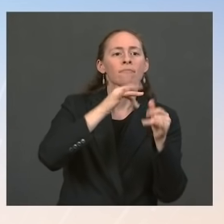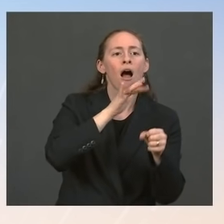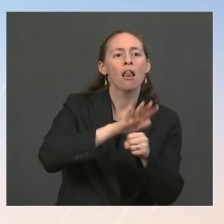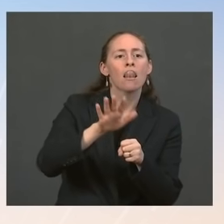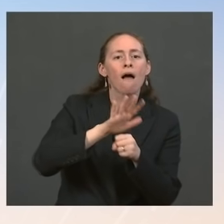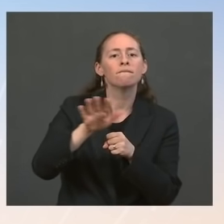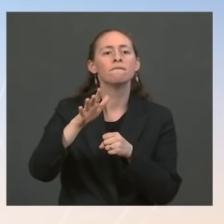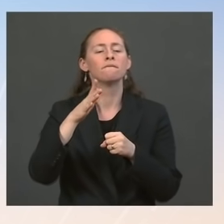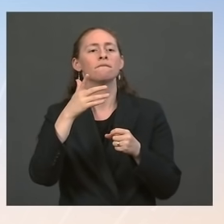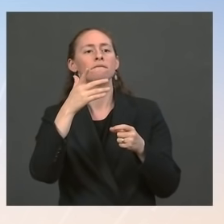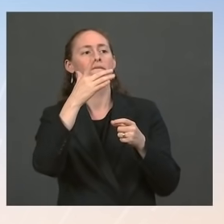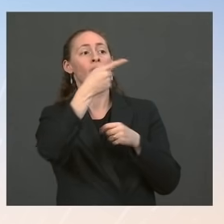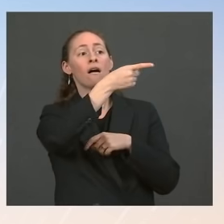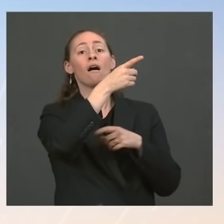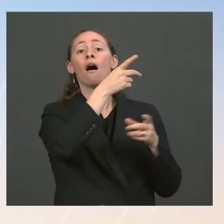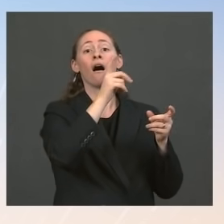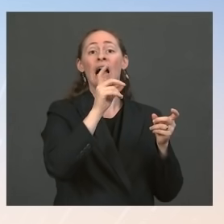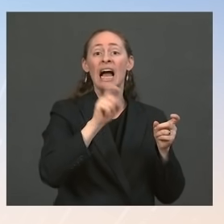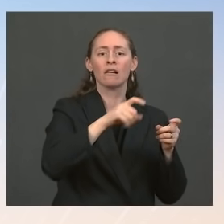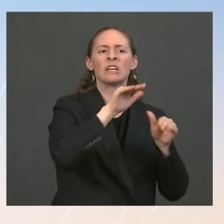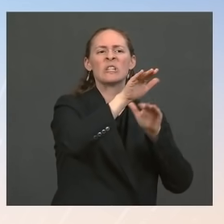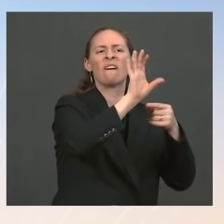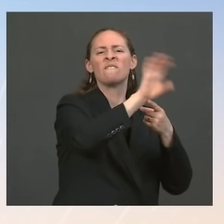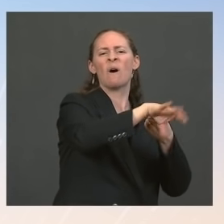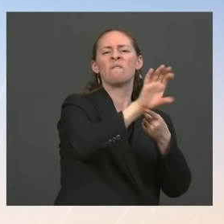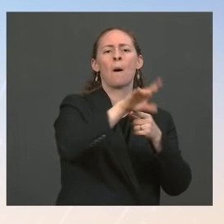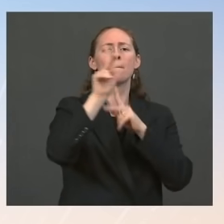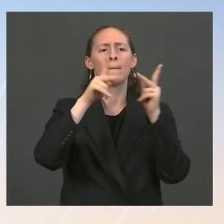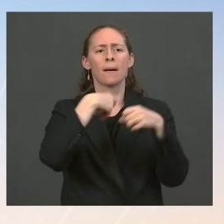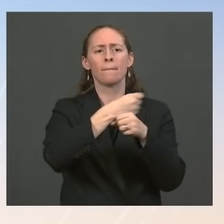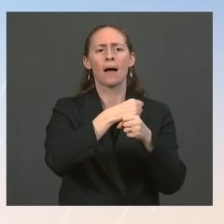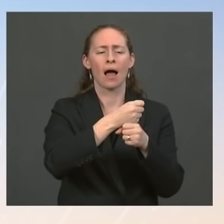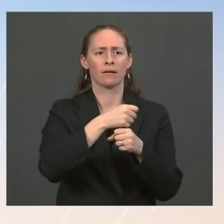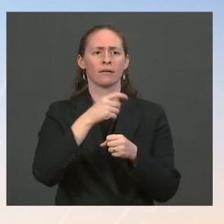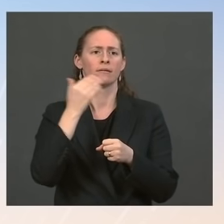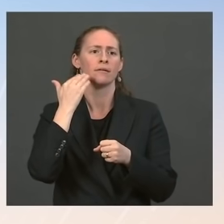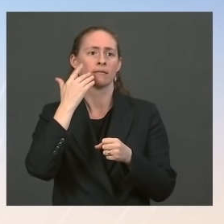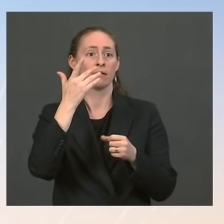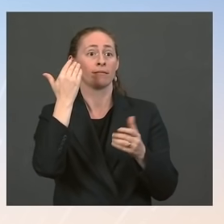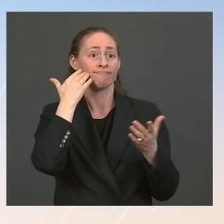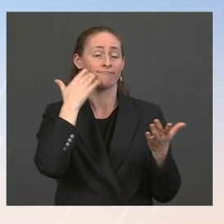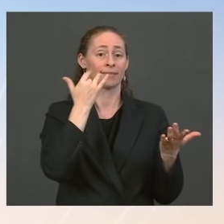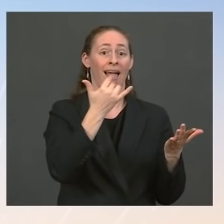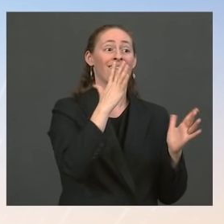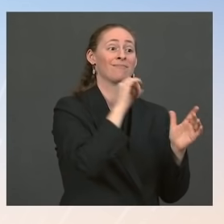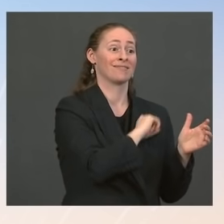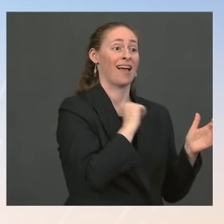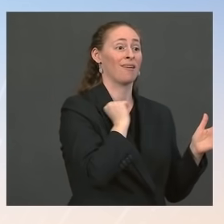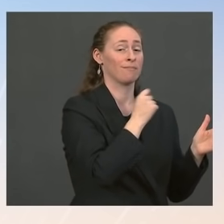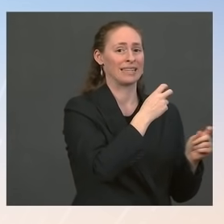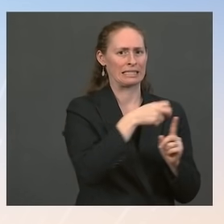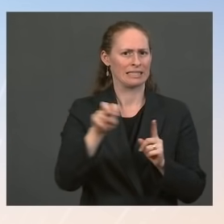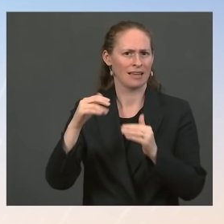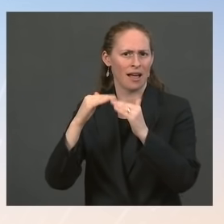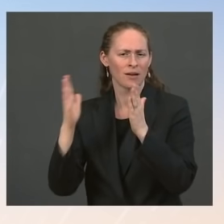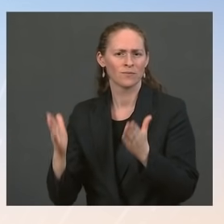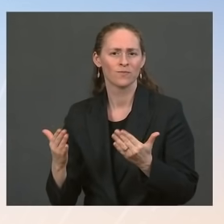I know it's passed the Senate, but I don't think it has moved in the House at this point in time -- the status. The Press: Thank you, Jen. Ms. Psaki: Okay, thanks, everyone.